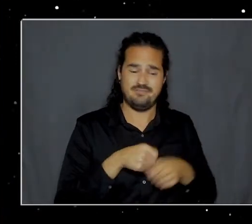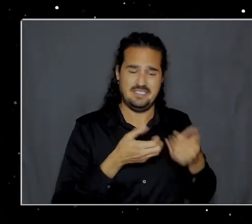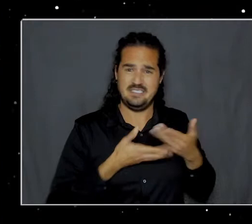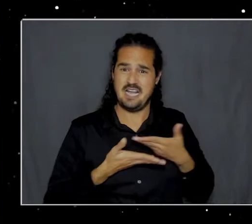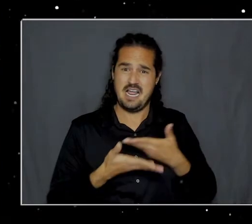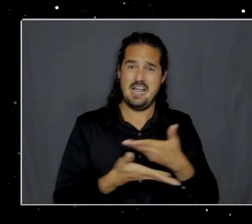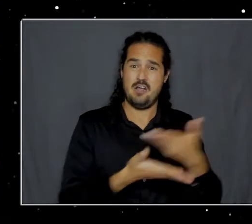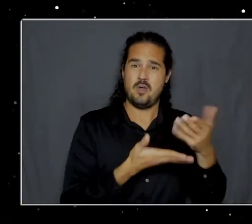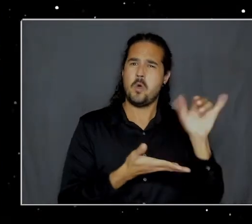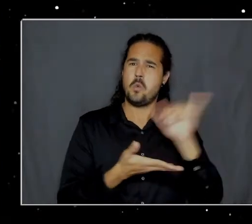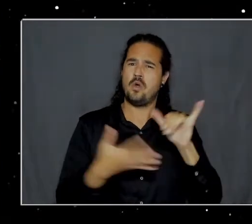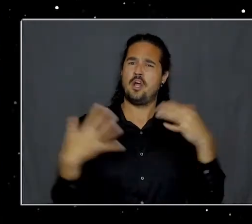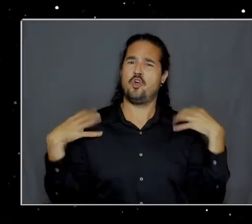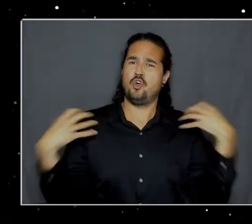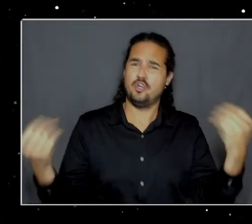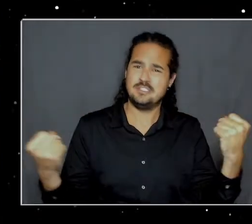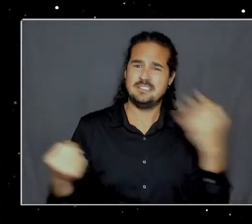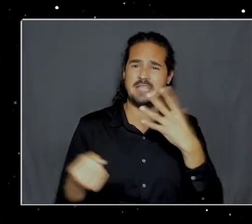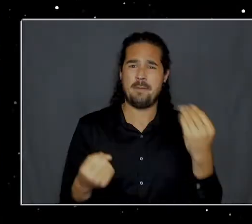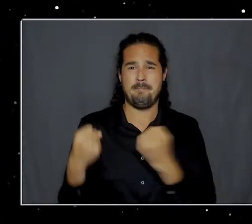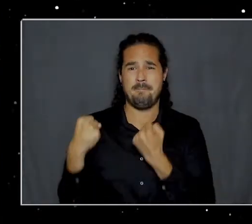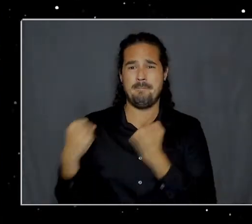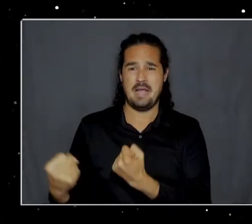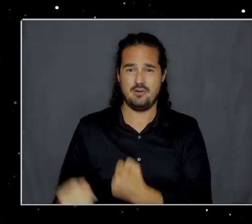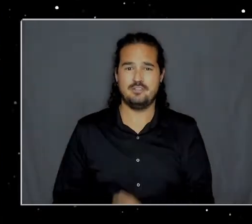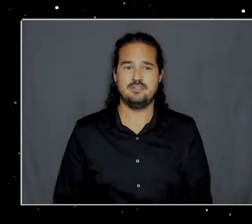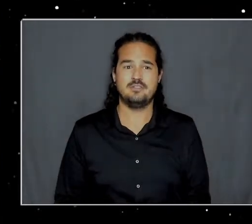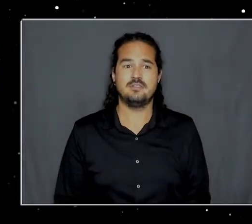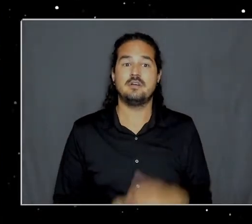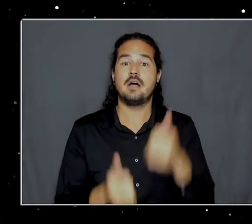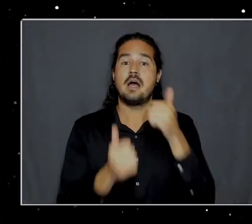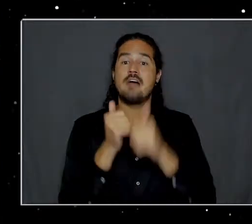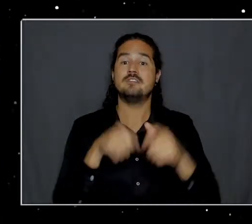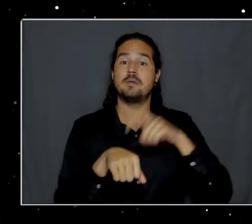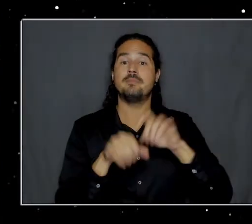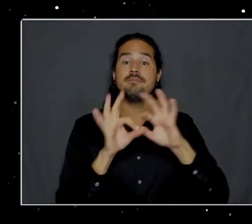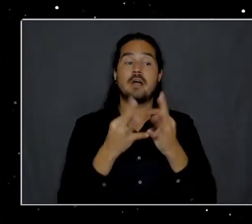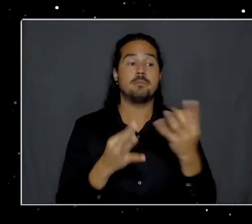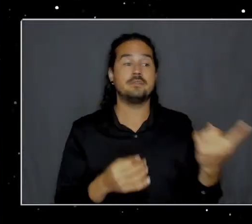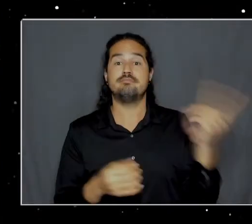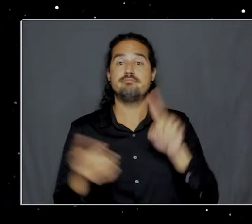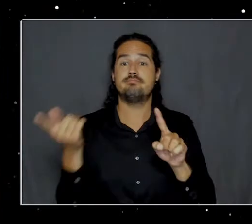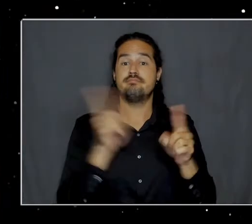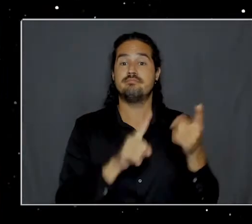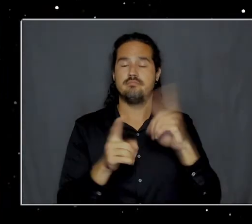STORIES, I WAS MOVED TO TEARS, NOT ONLY AT THE TRAUMA AND GRIEF